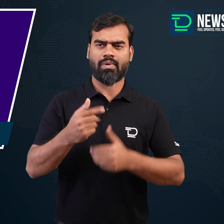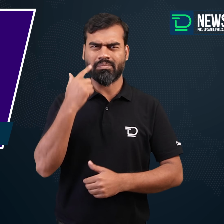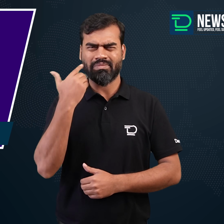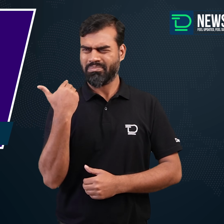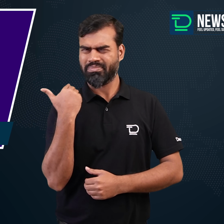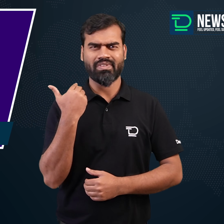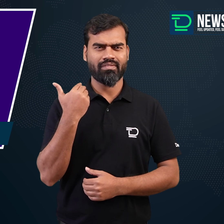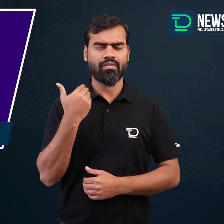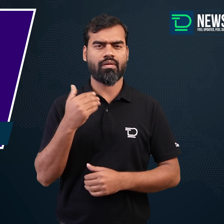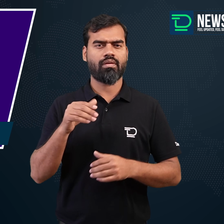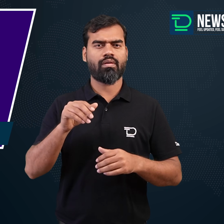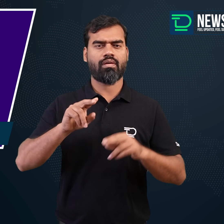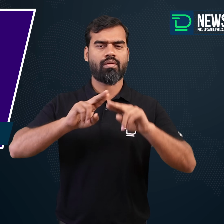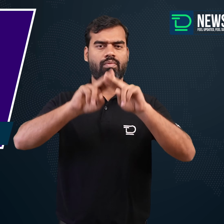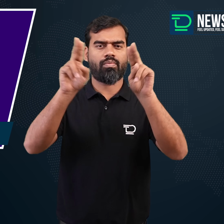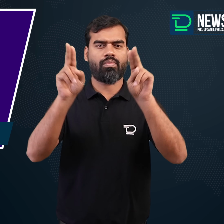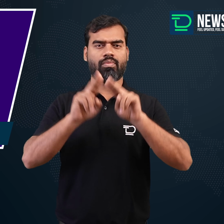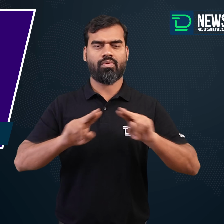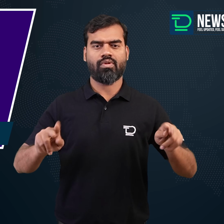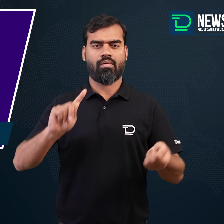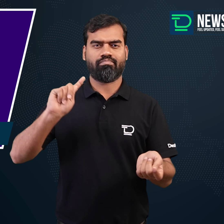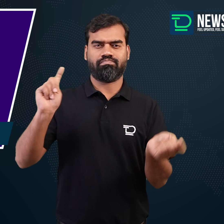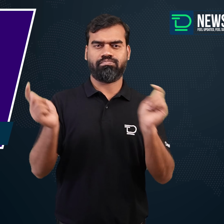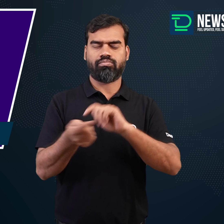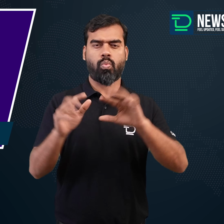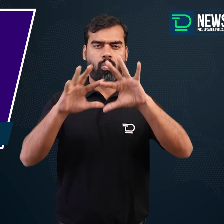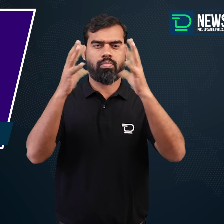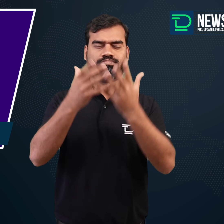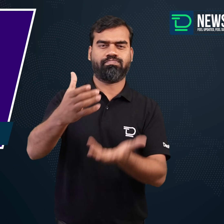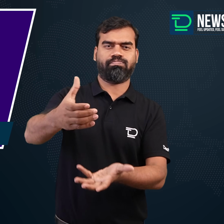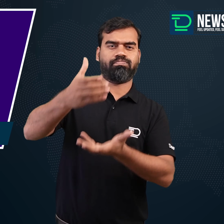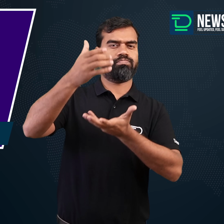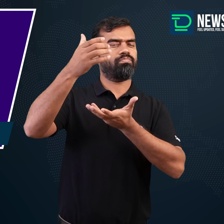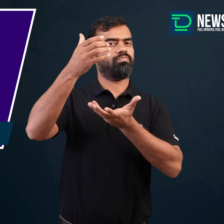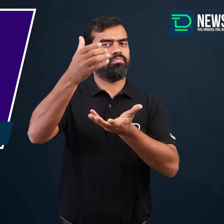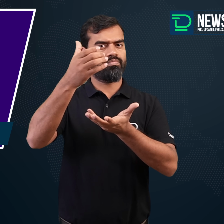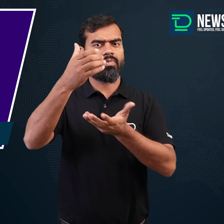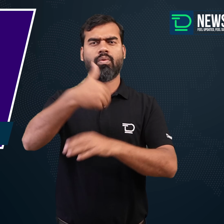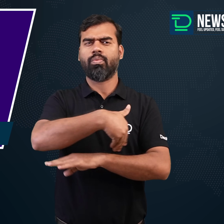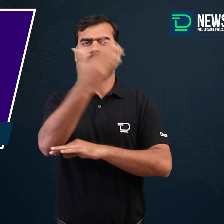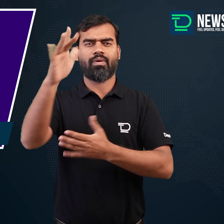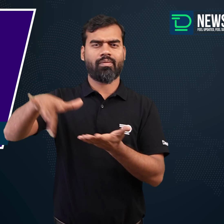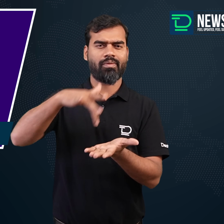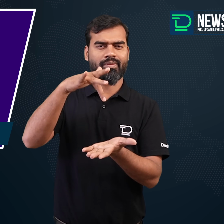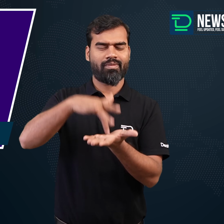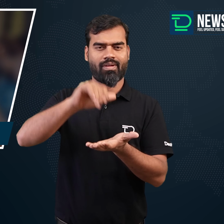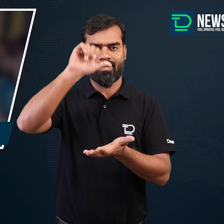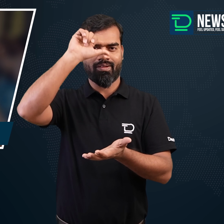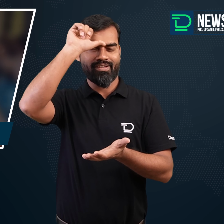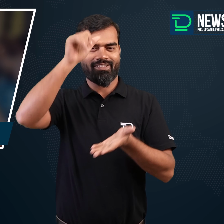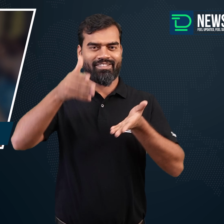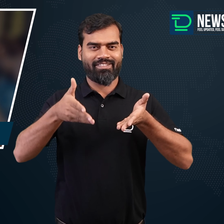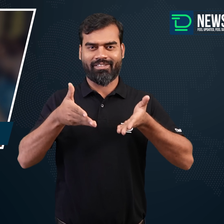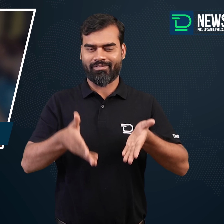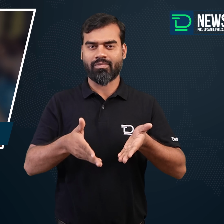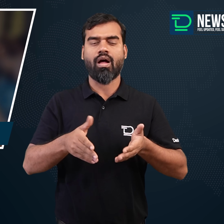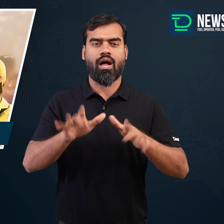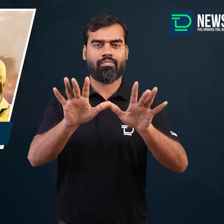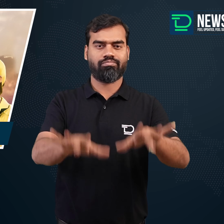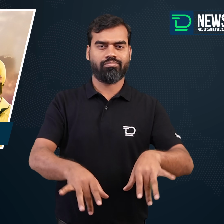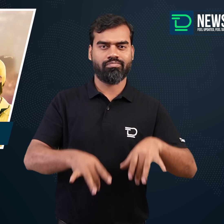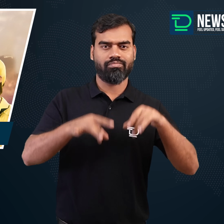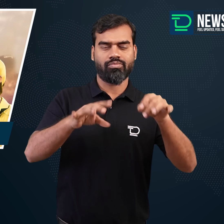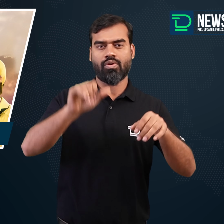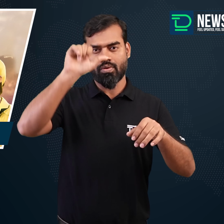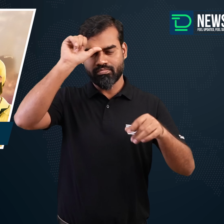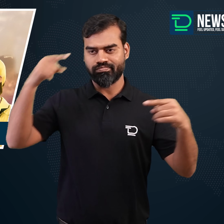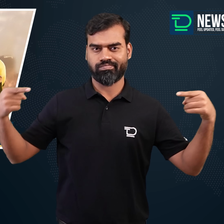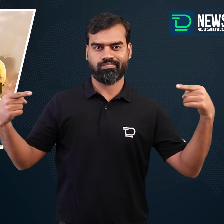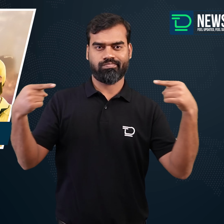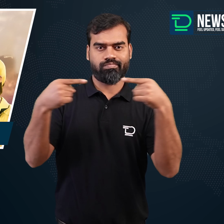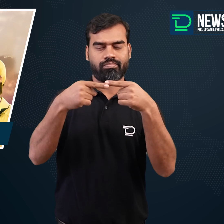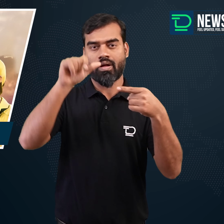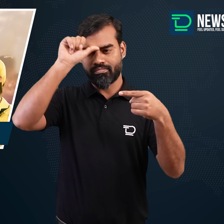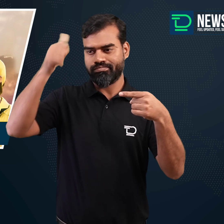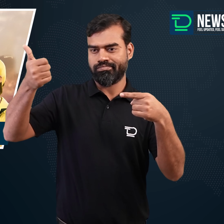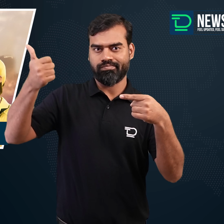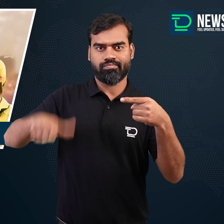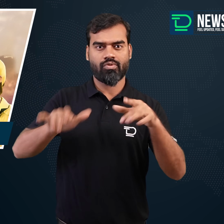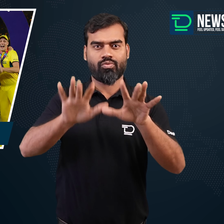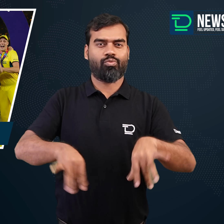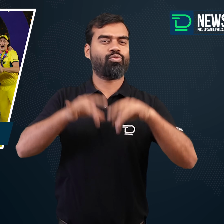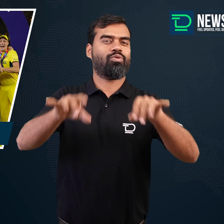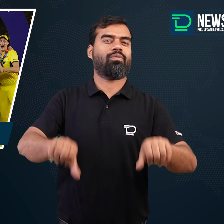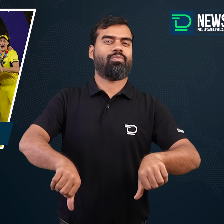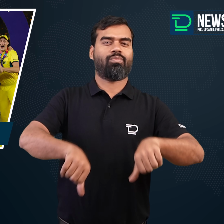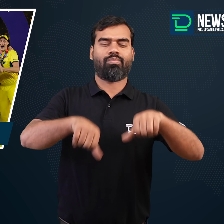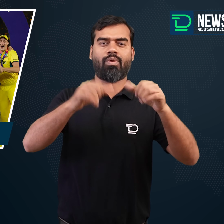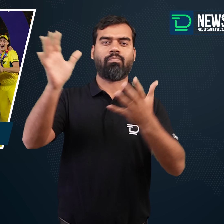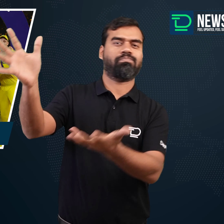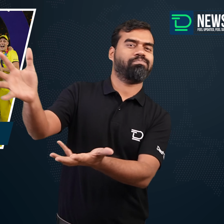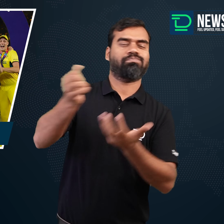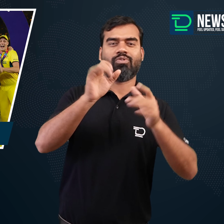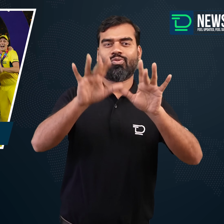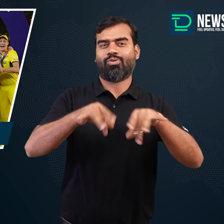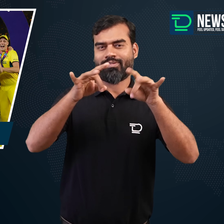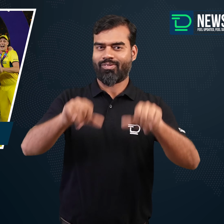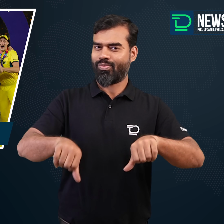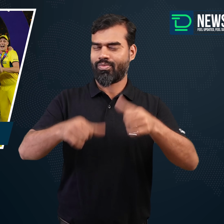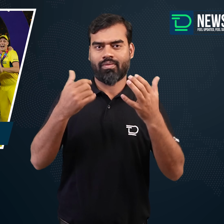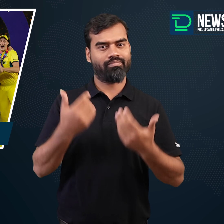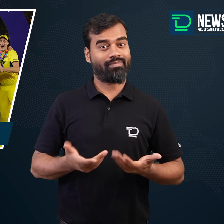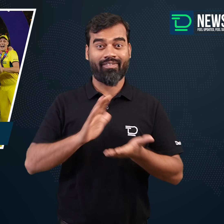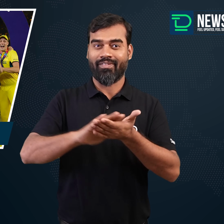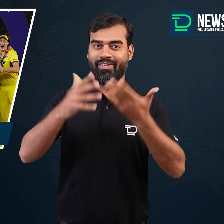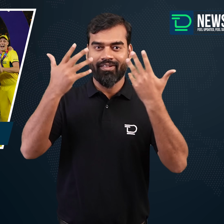Recently, the International Cricket World Cup was held in India, and Australia won the cup.